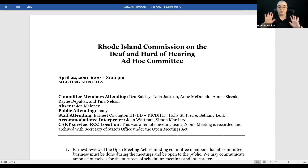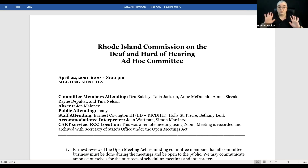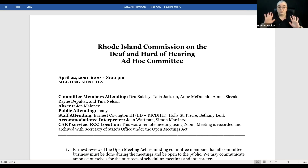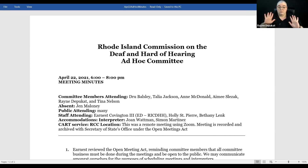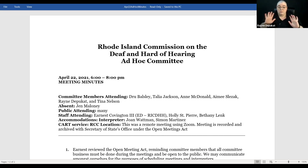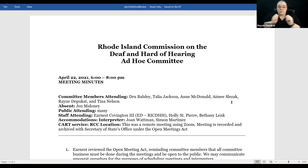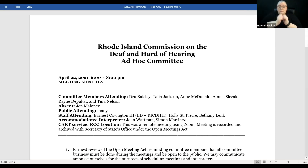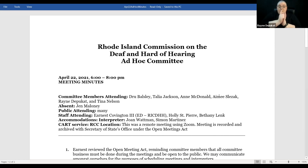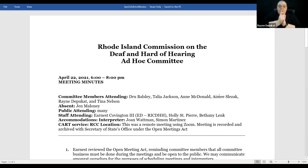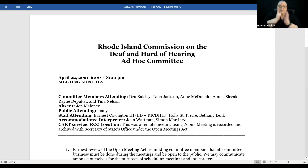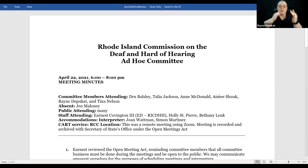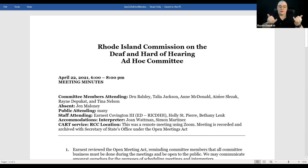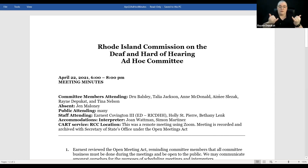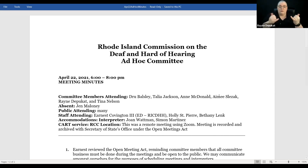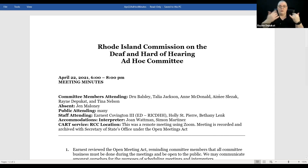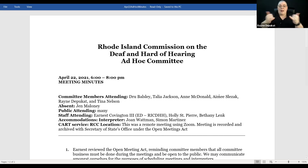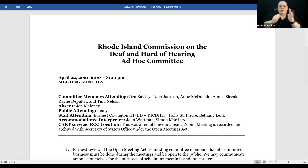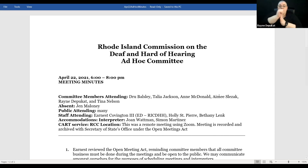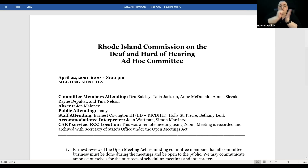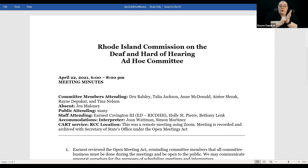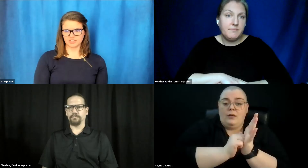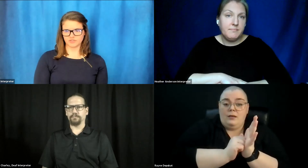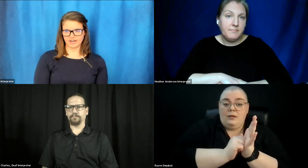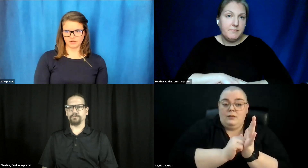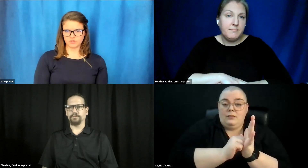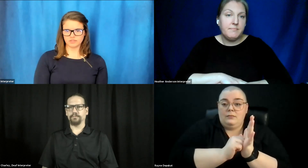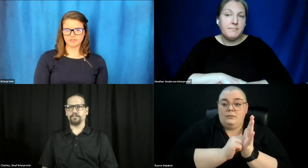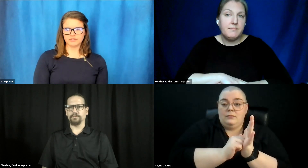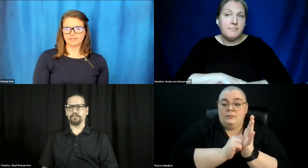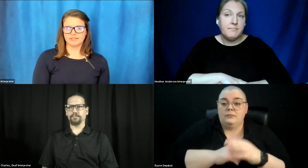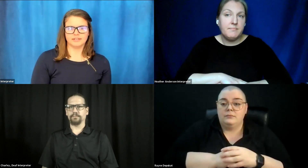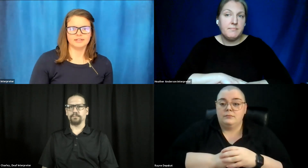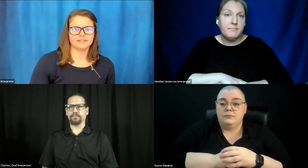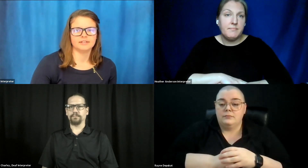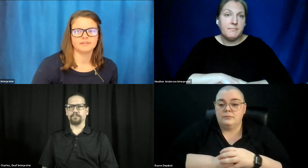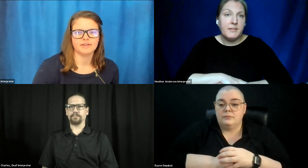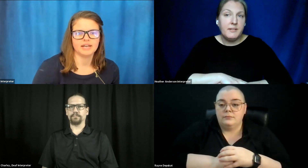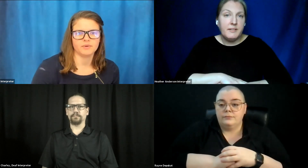Okay. So I think we're all set with that, for the minutes for now.